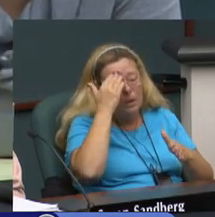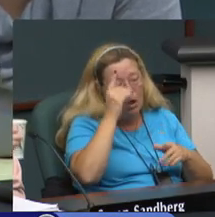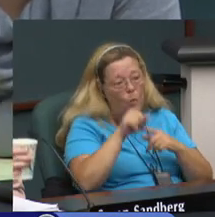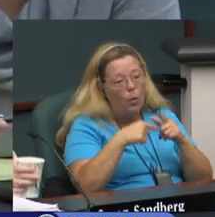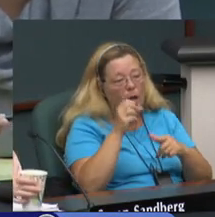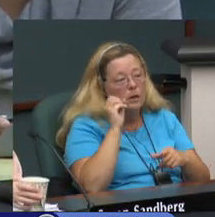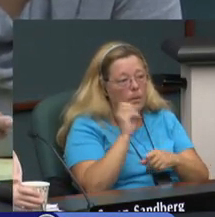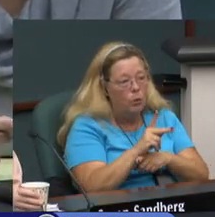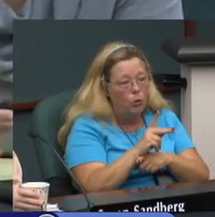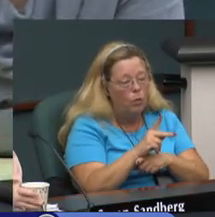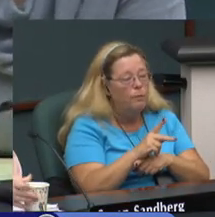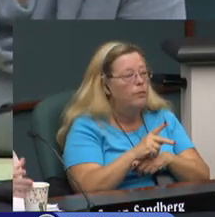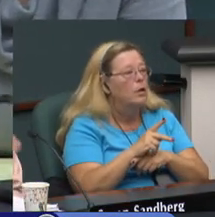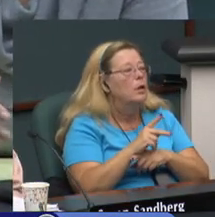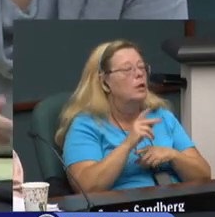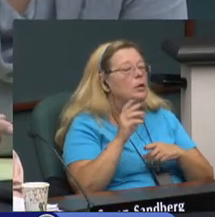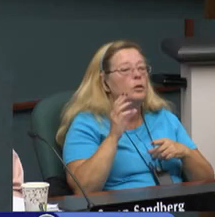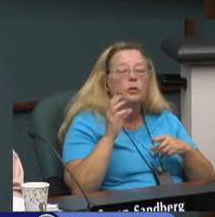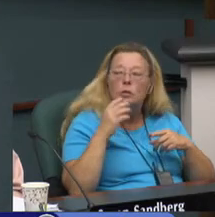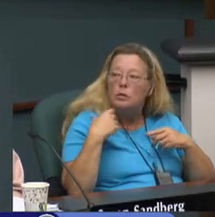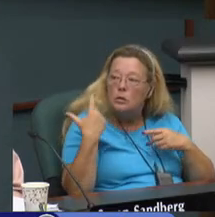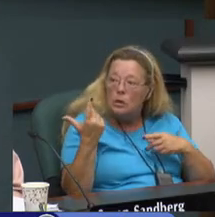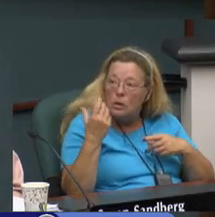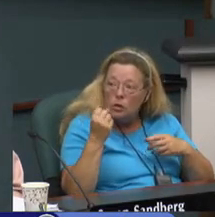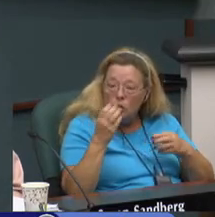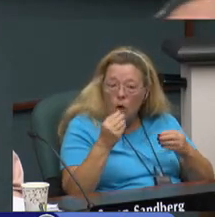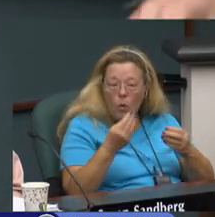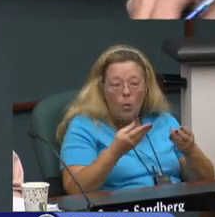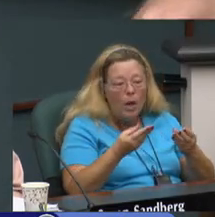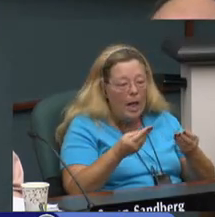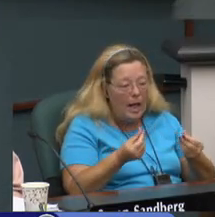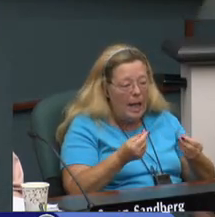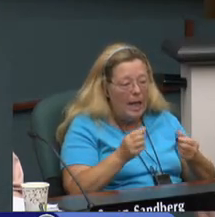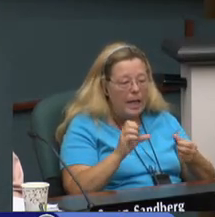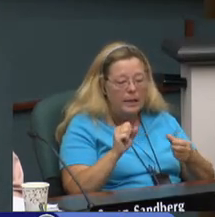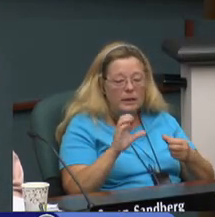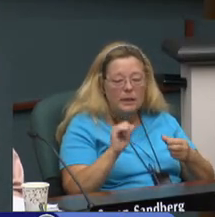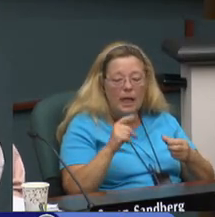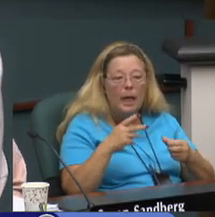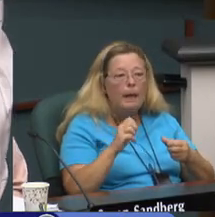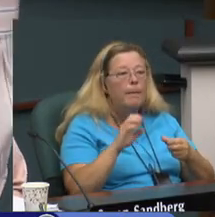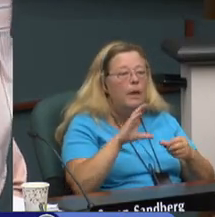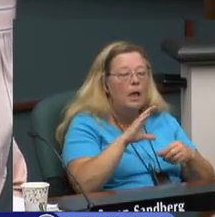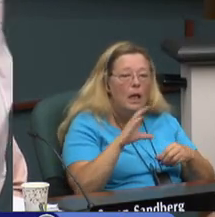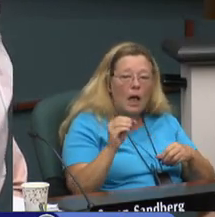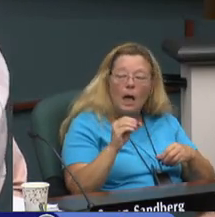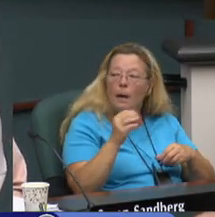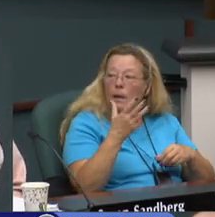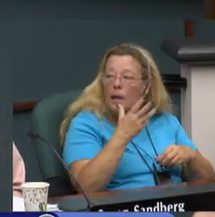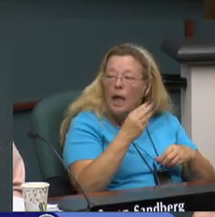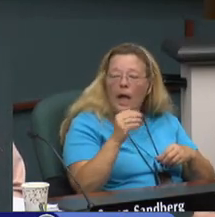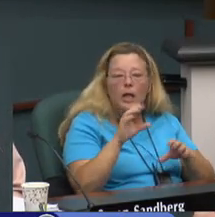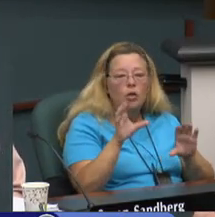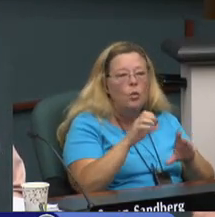of yeah okay so so landscape companies and you know do-it-yourself sort of yep